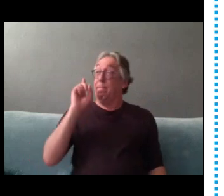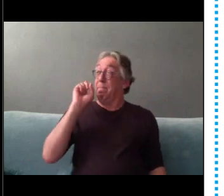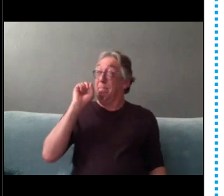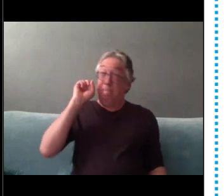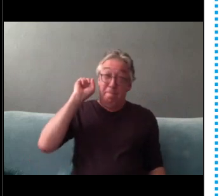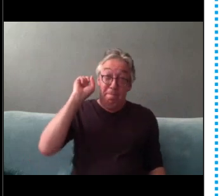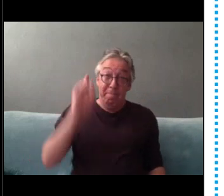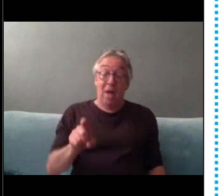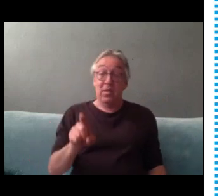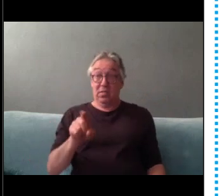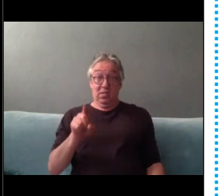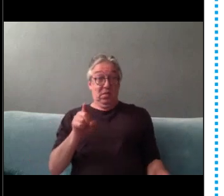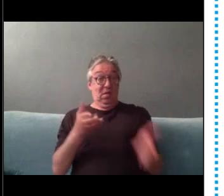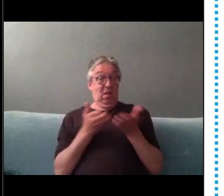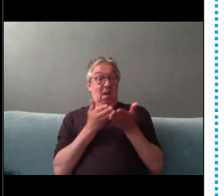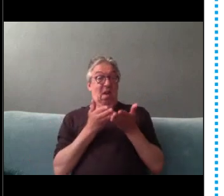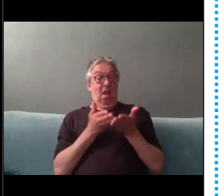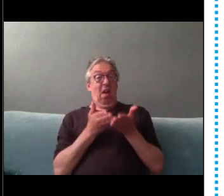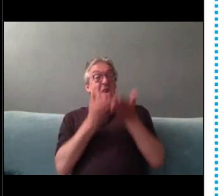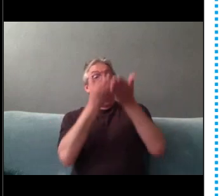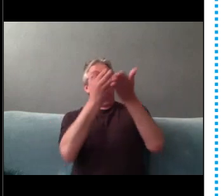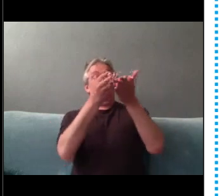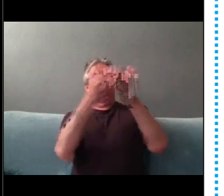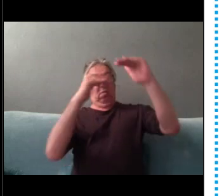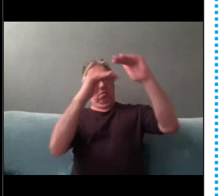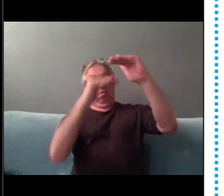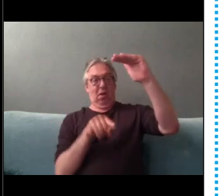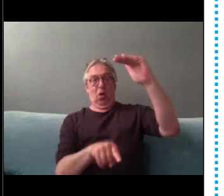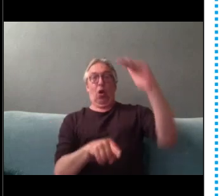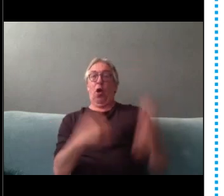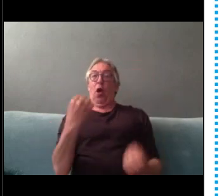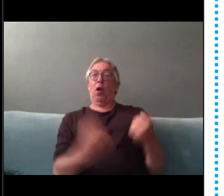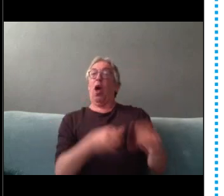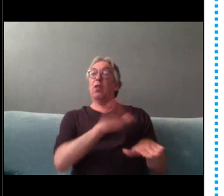which isn't allowed and it's dangerous because there was no accessible way